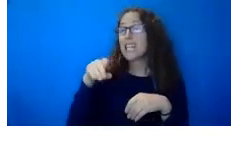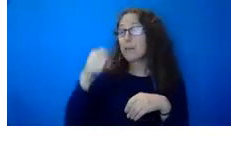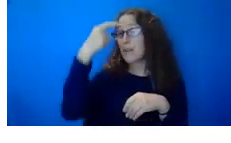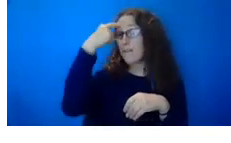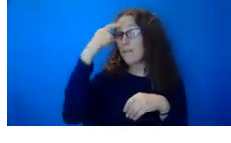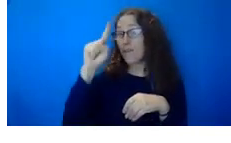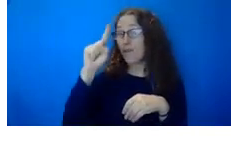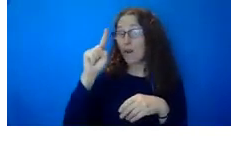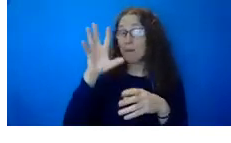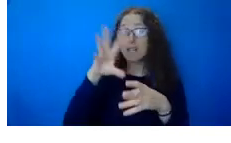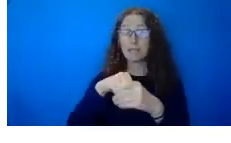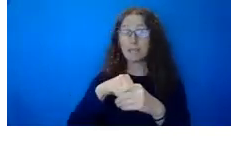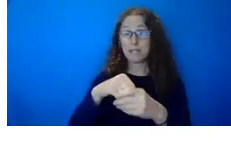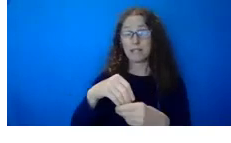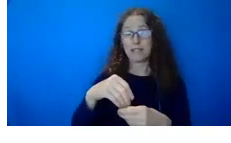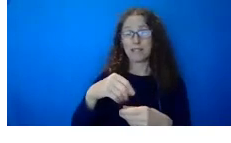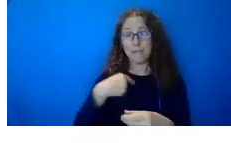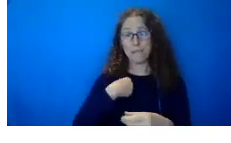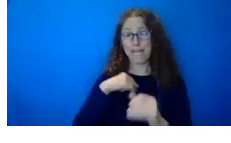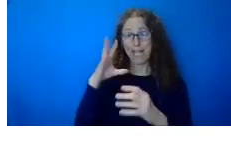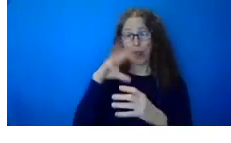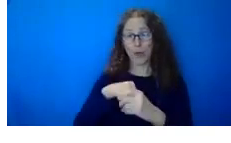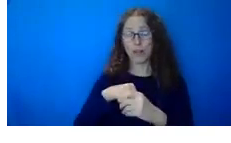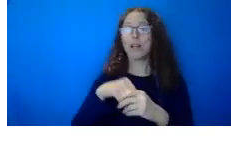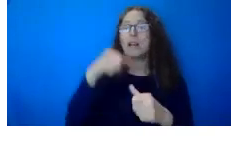FOR THIS MEETING. THEY ARE VISIBLE AS A PANELIST AREA